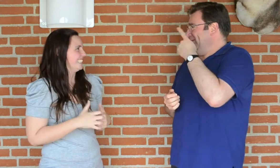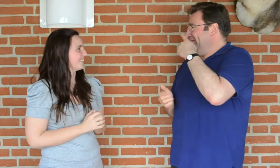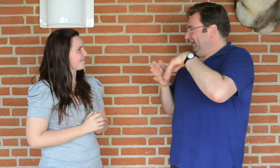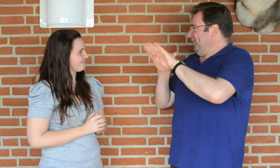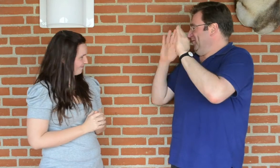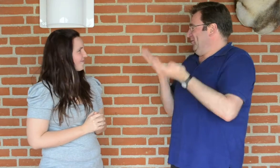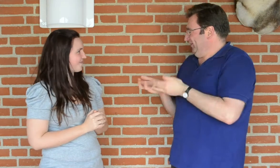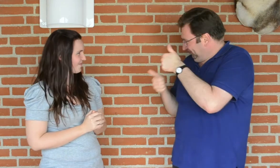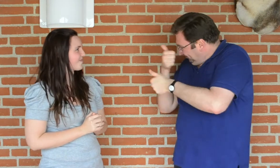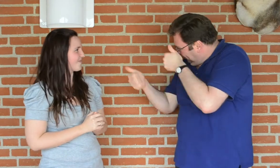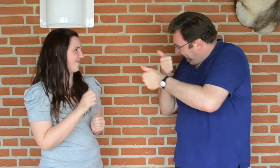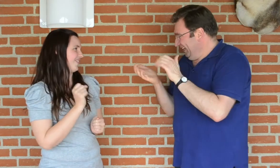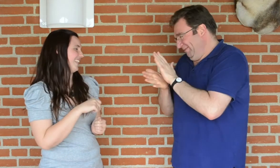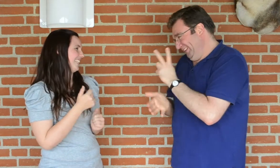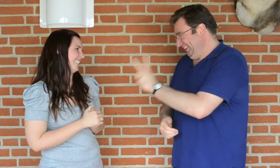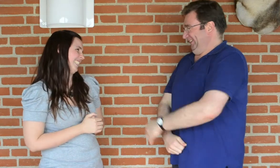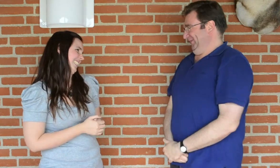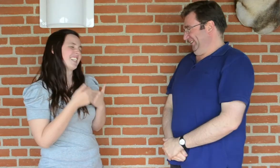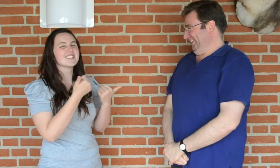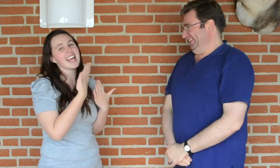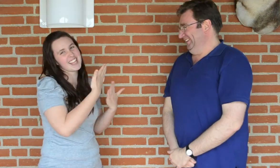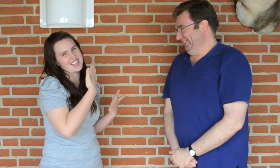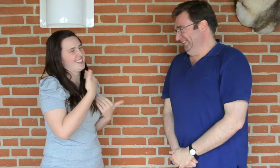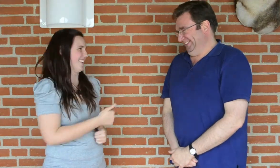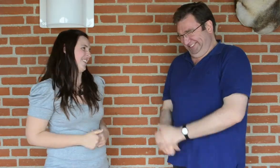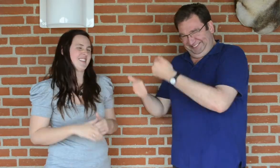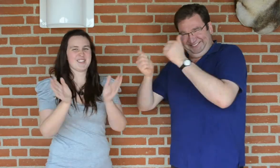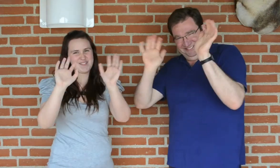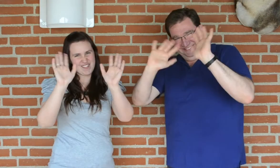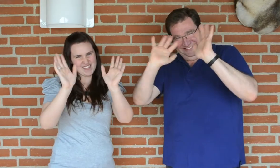people. Congratulations to you. Thank you, thank you. Bye Bye!